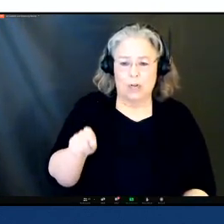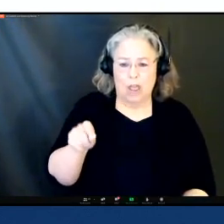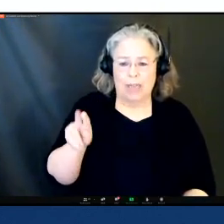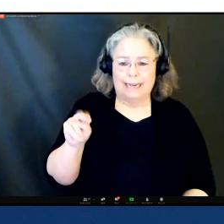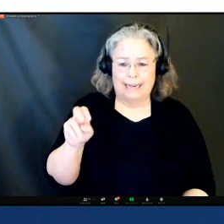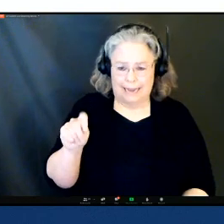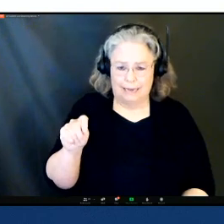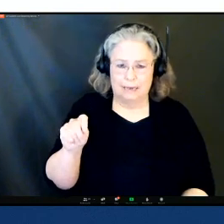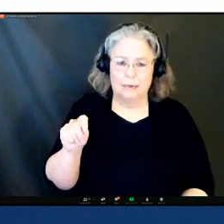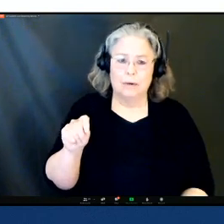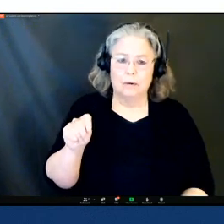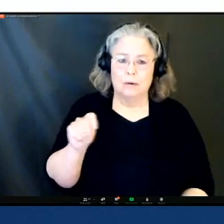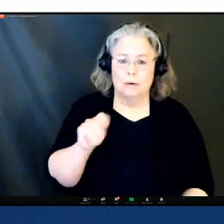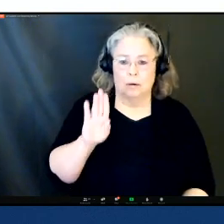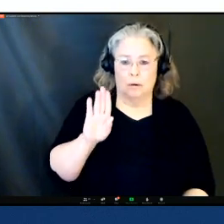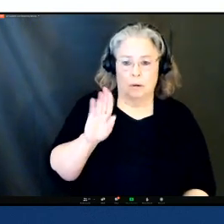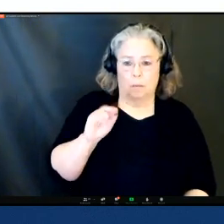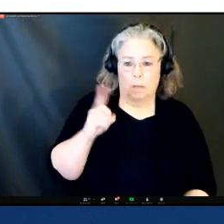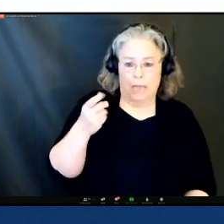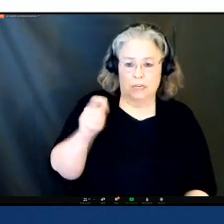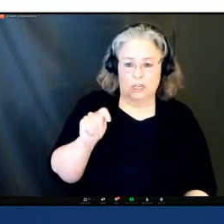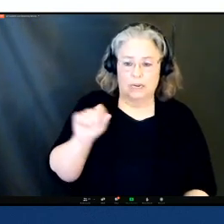At SAC County Dot Net.